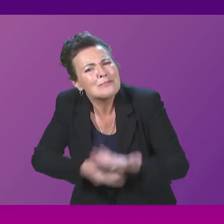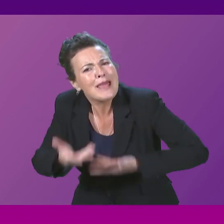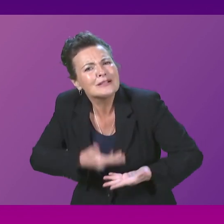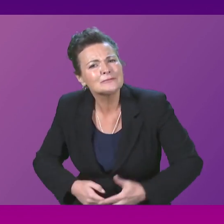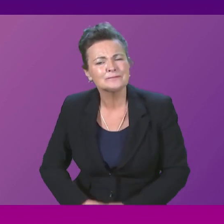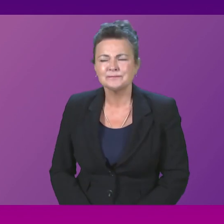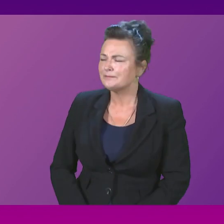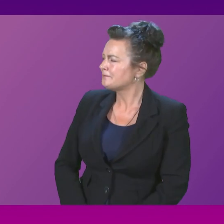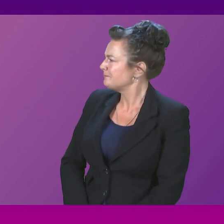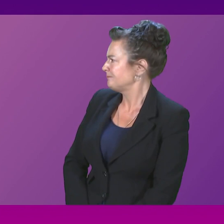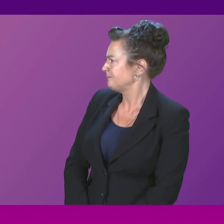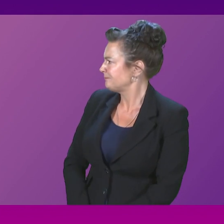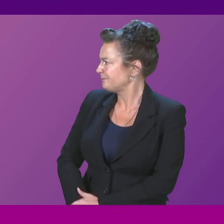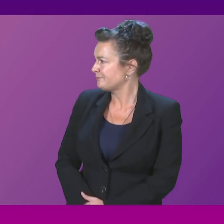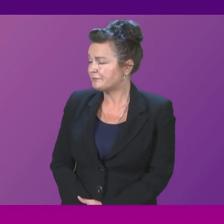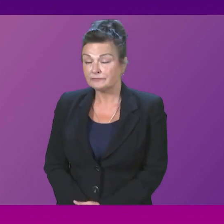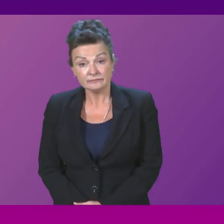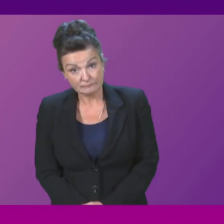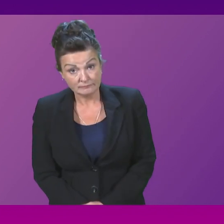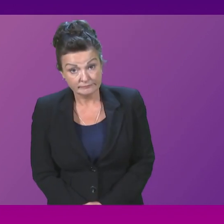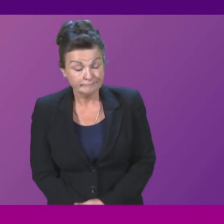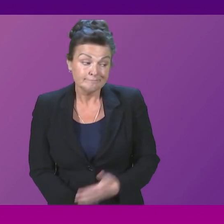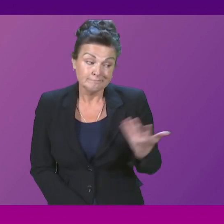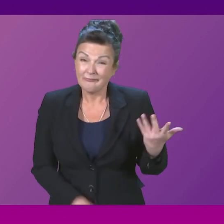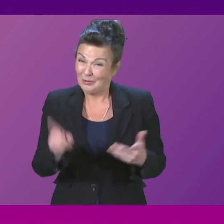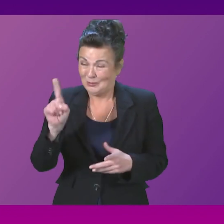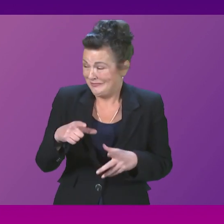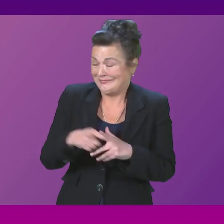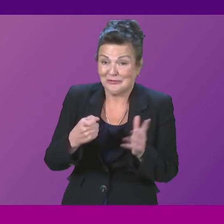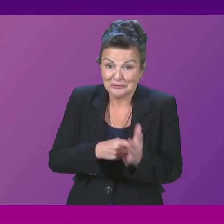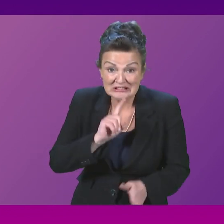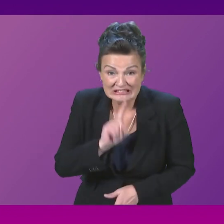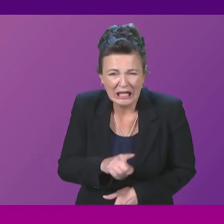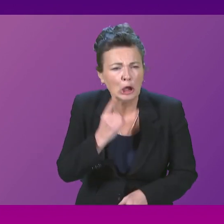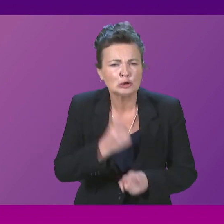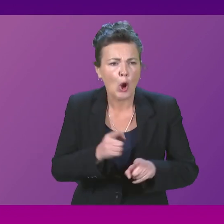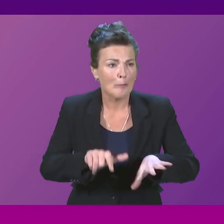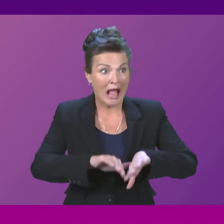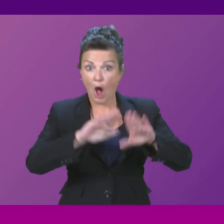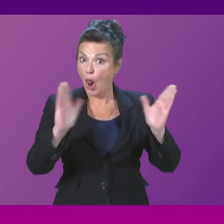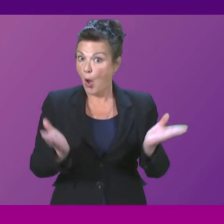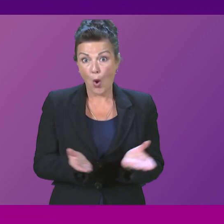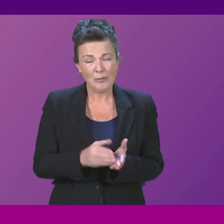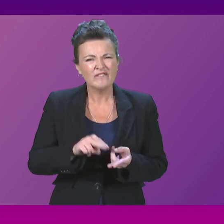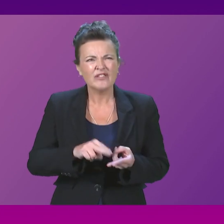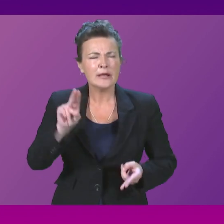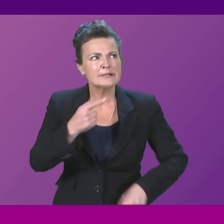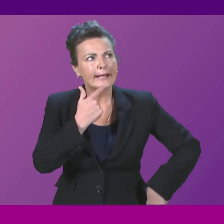First, what Douglas Ross refers to as “global inflation” just happens to be higher in